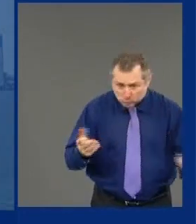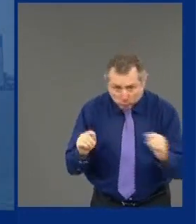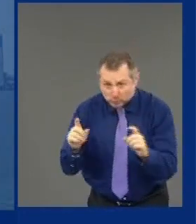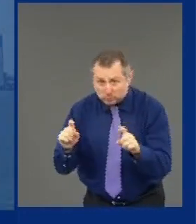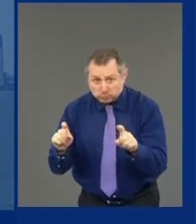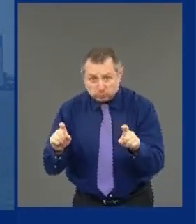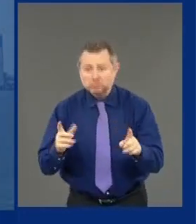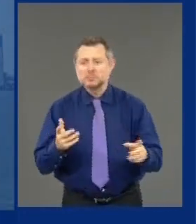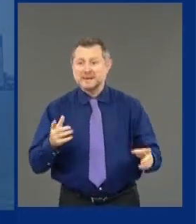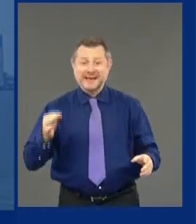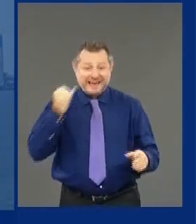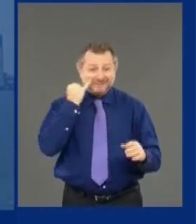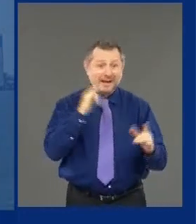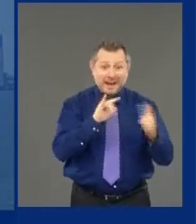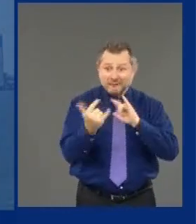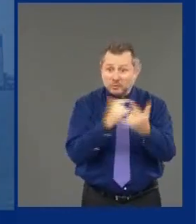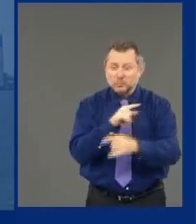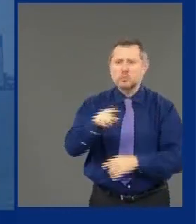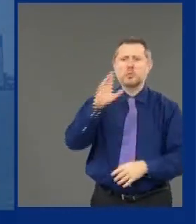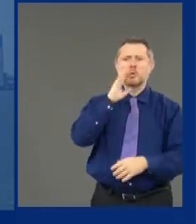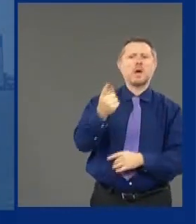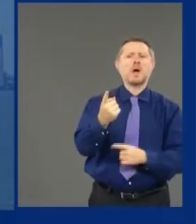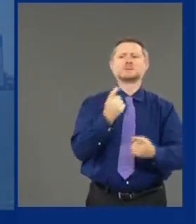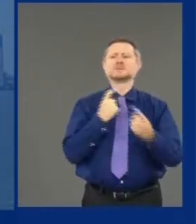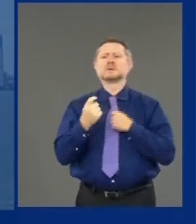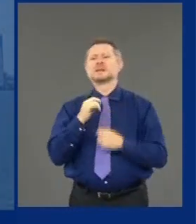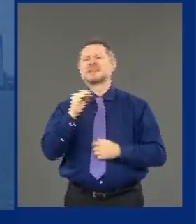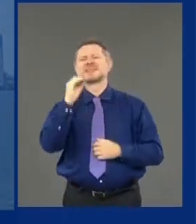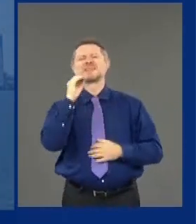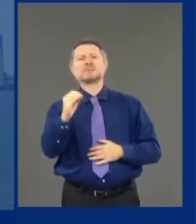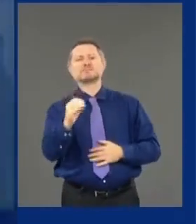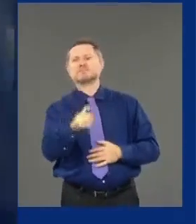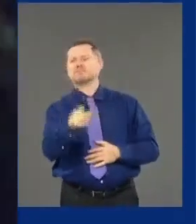LOVING. ARE WE LOVING TODAY?